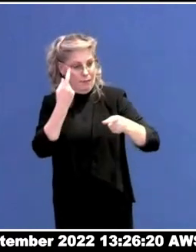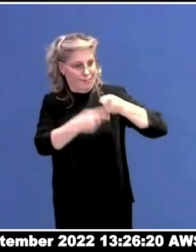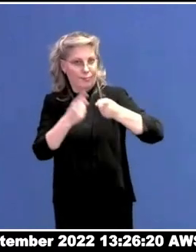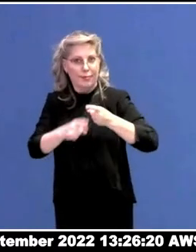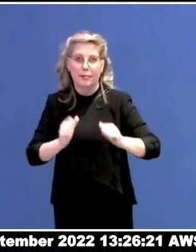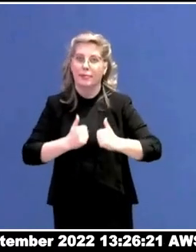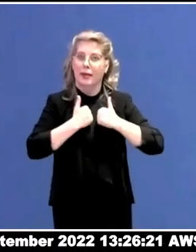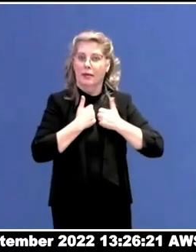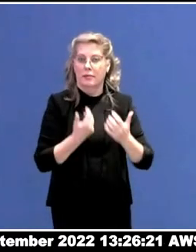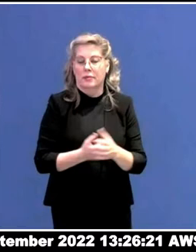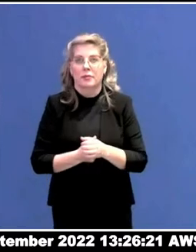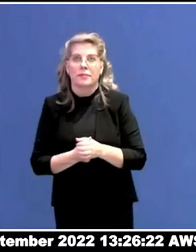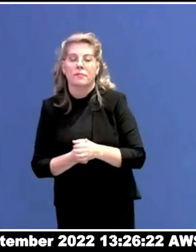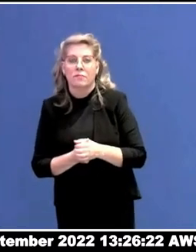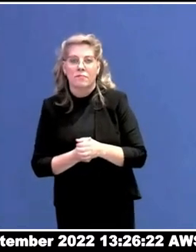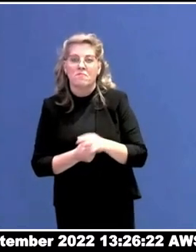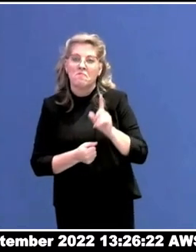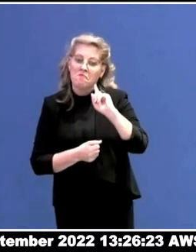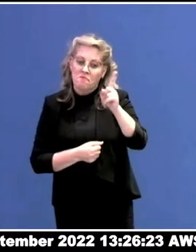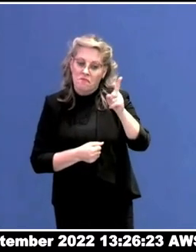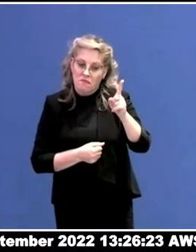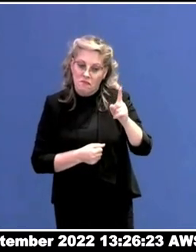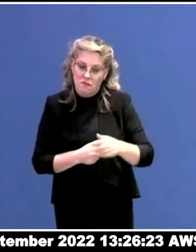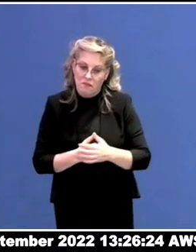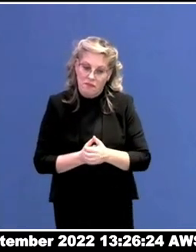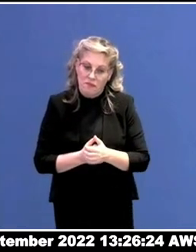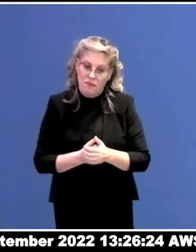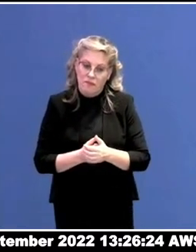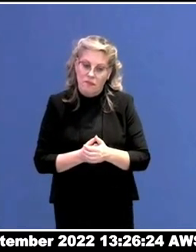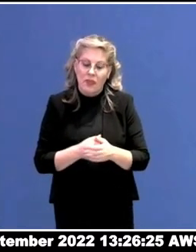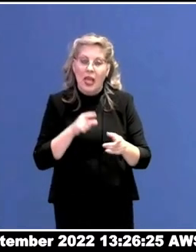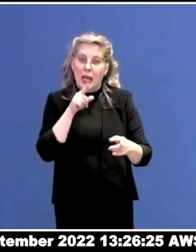Queensland, although it is not perfect and, you know, as Debbie has said, there are a